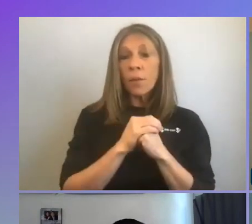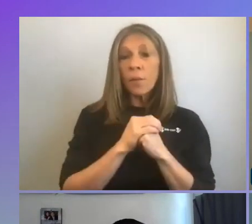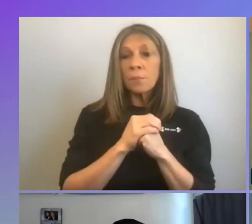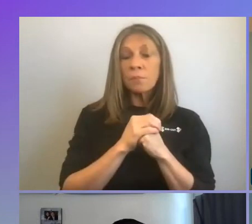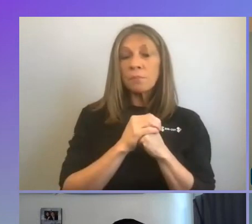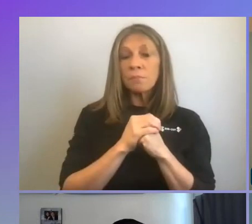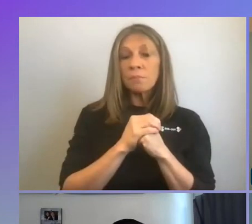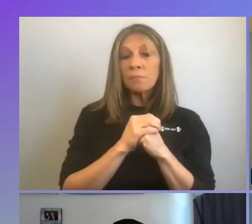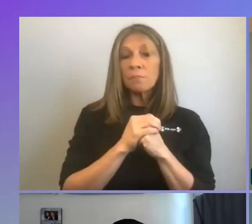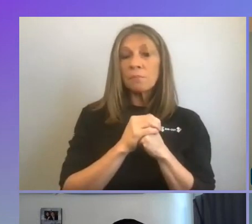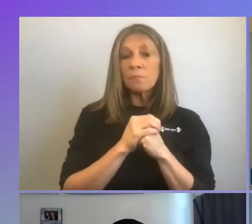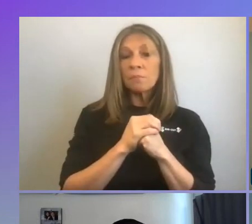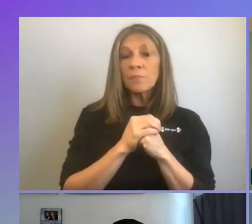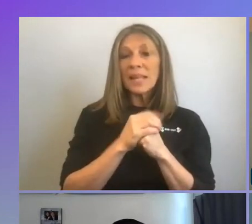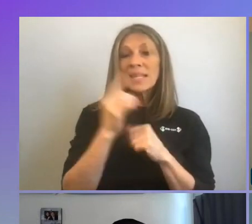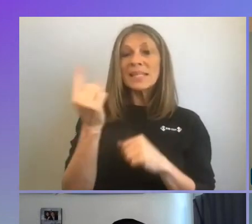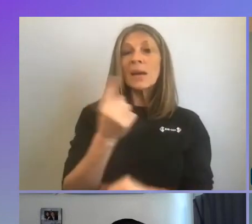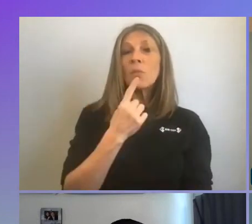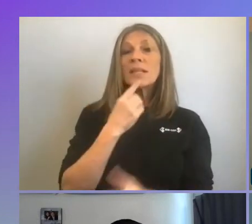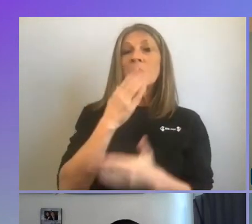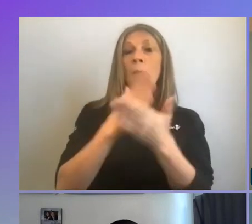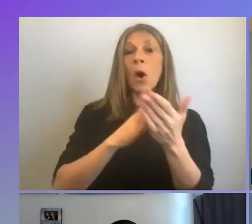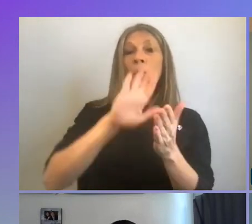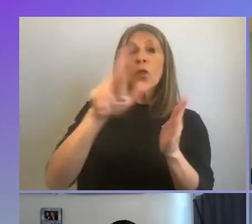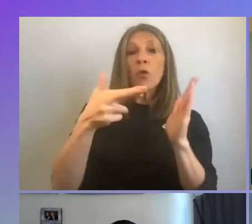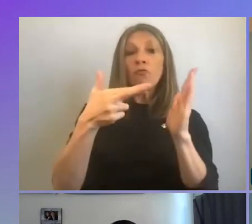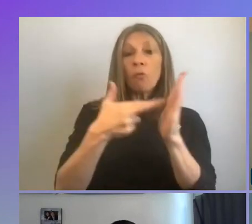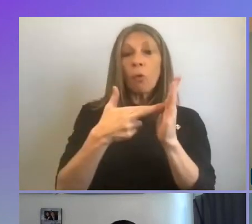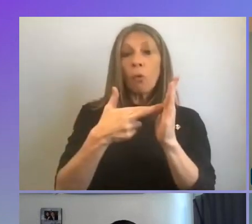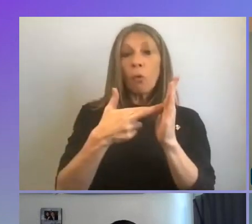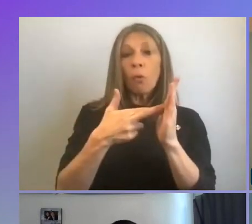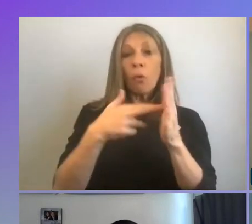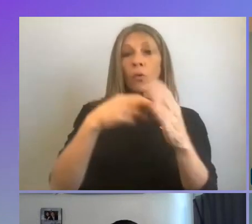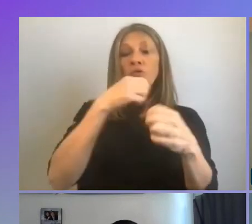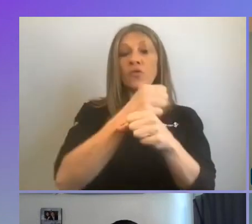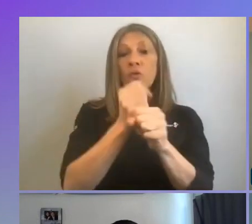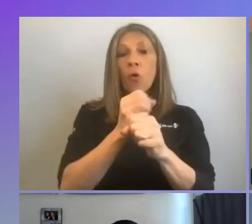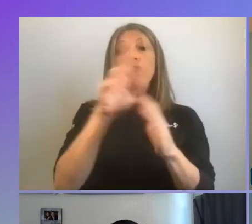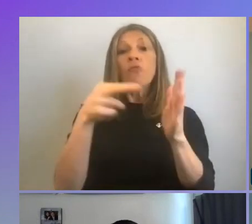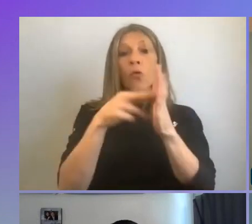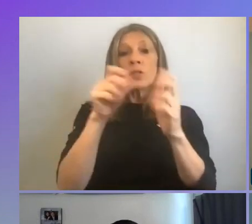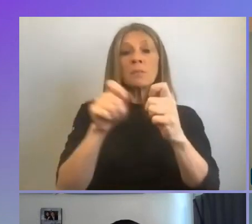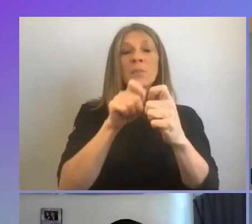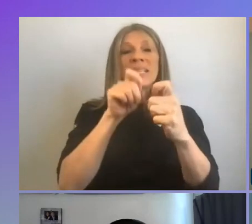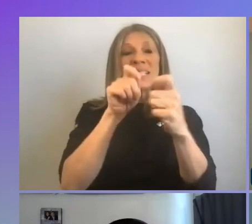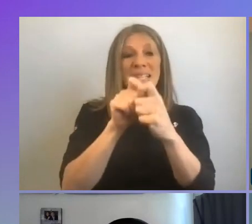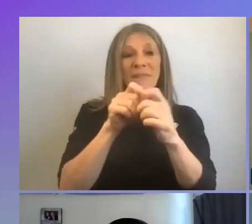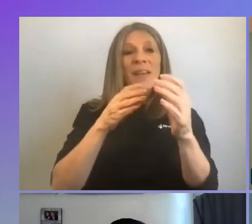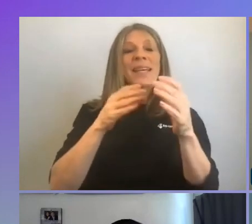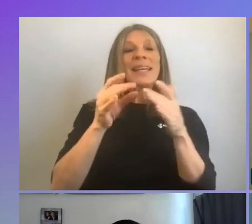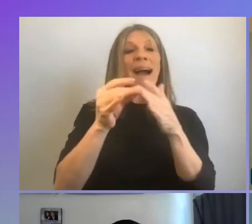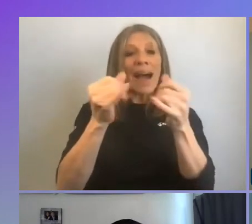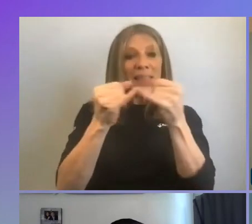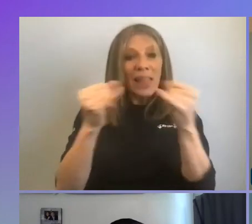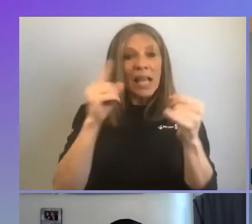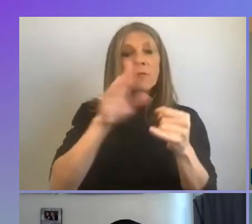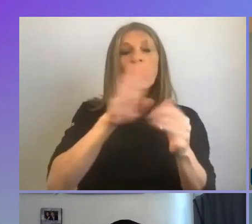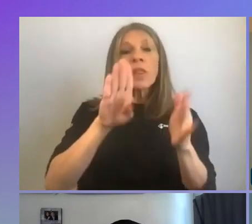um, someone said part of their role is to create role specific guidelines for their developers. Uh, what are some major